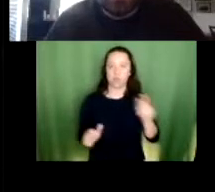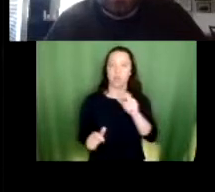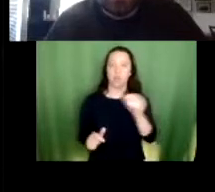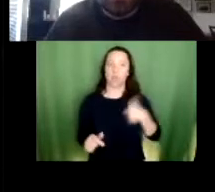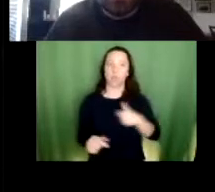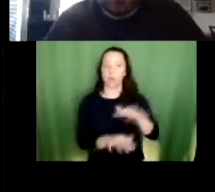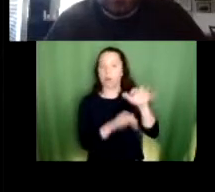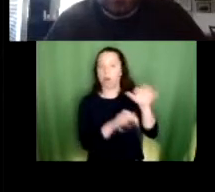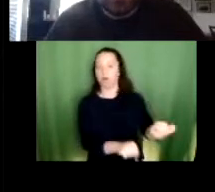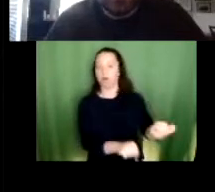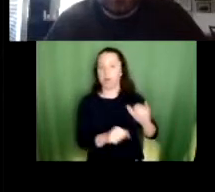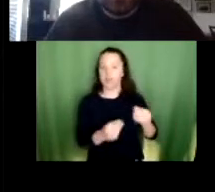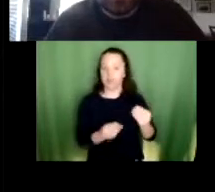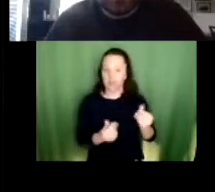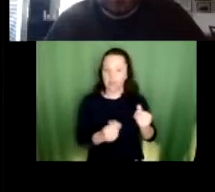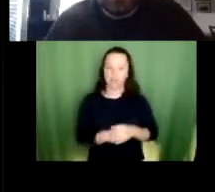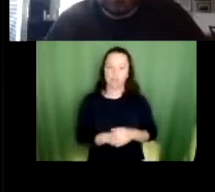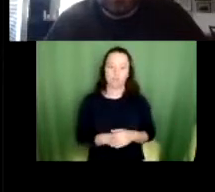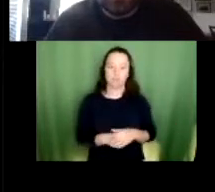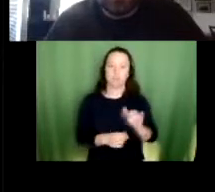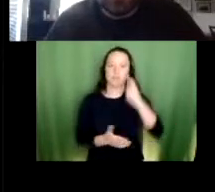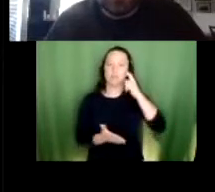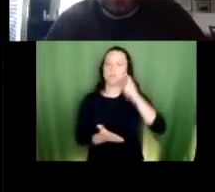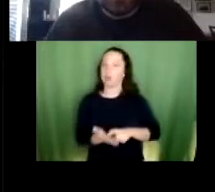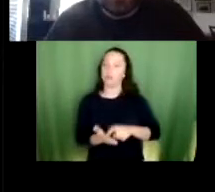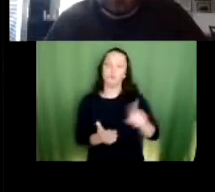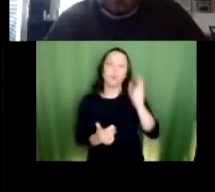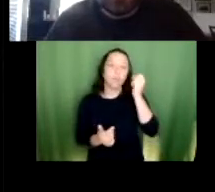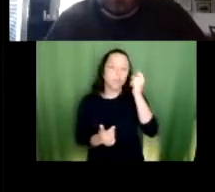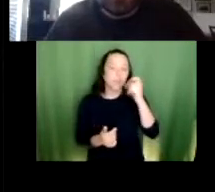This acknowledgement does not take the place of authentic relationships